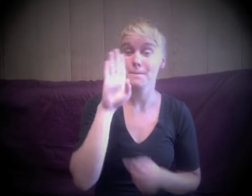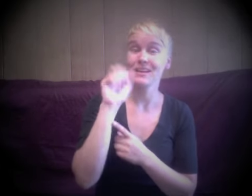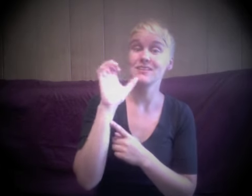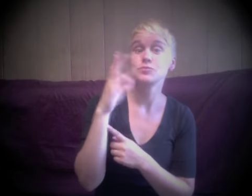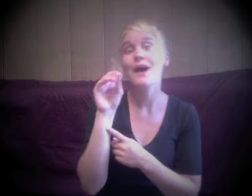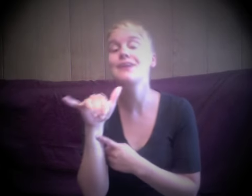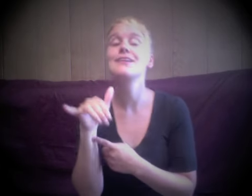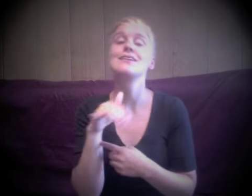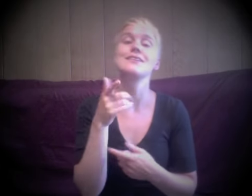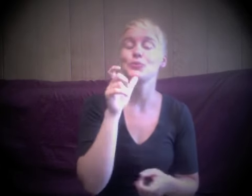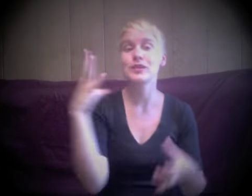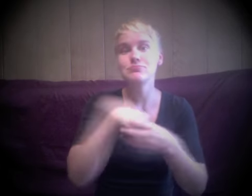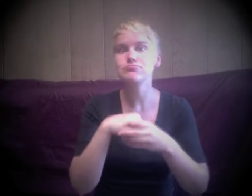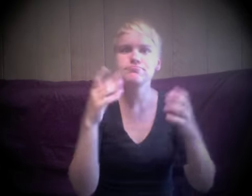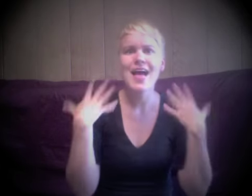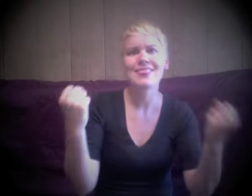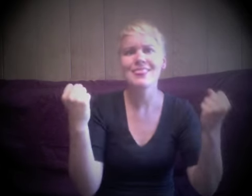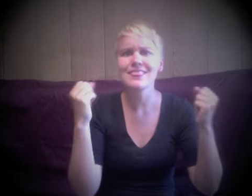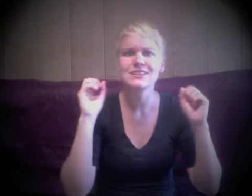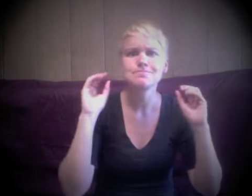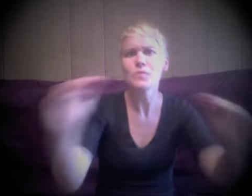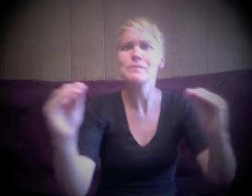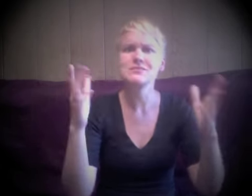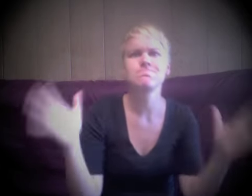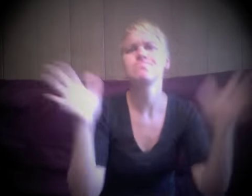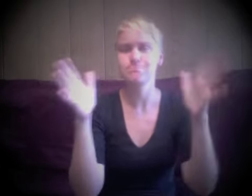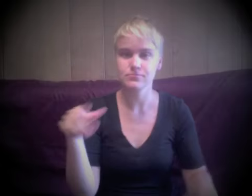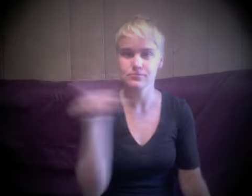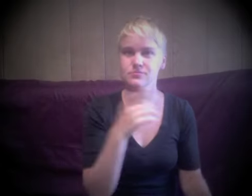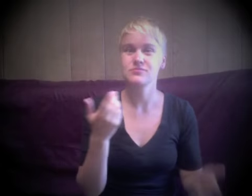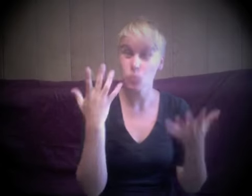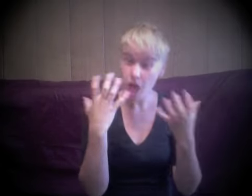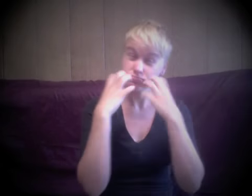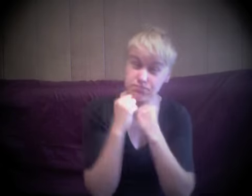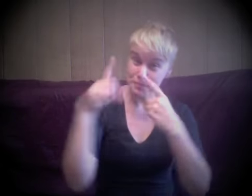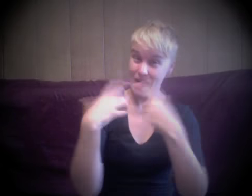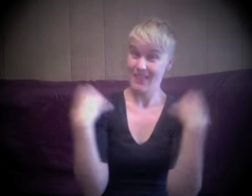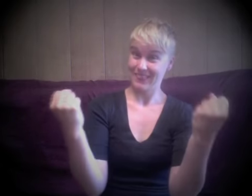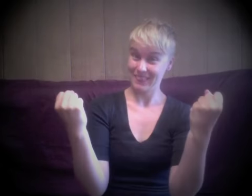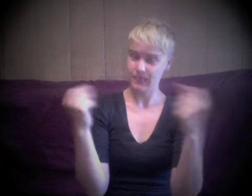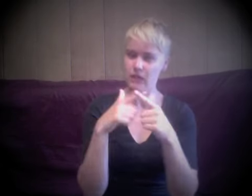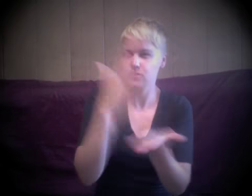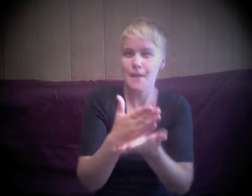if those involved in the Beachbody, health/fitness movement really want to prove that it's all about 'health' then